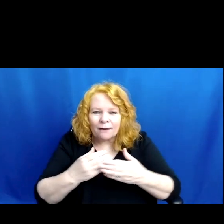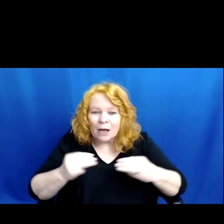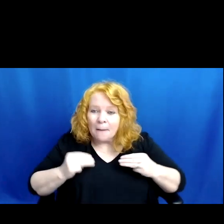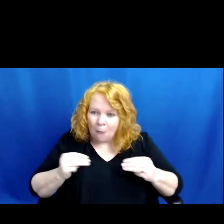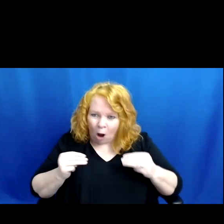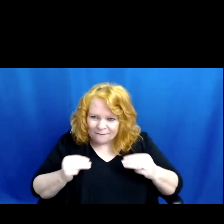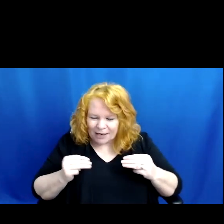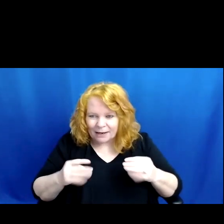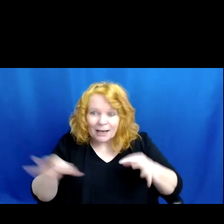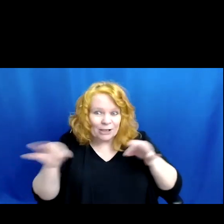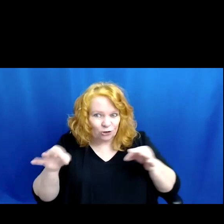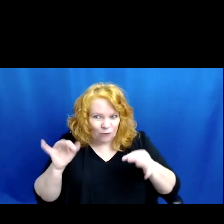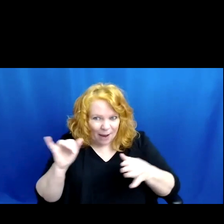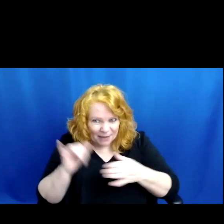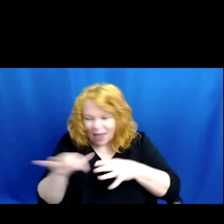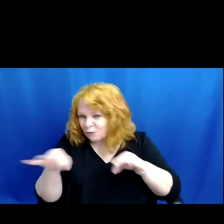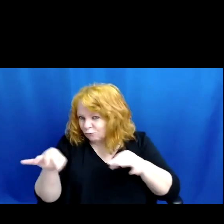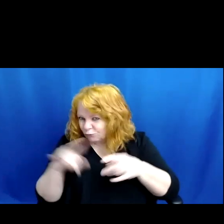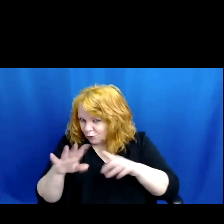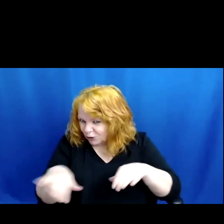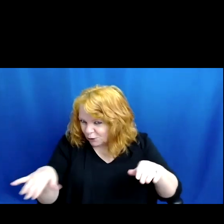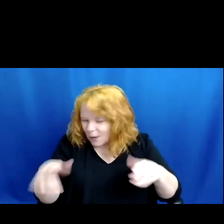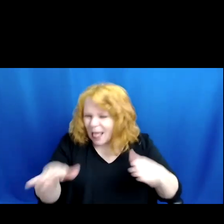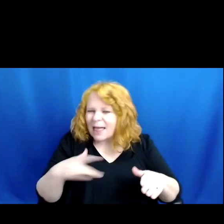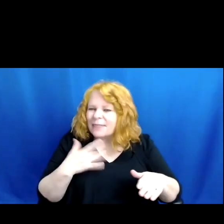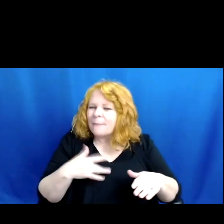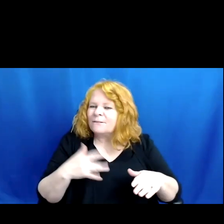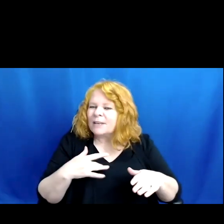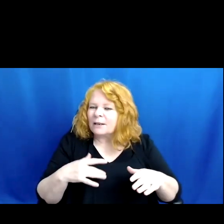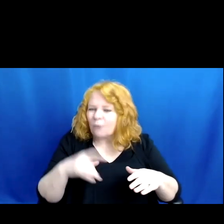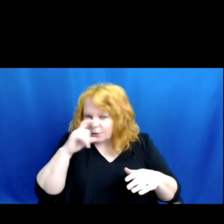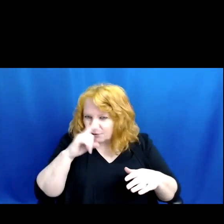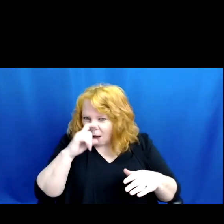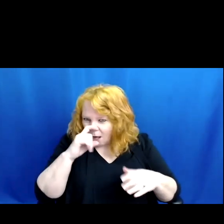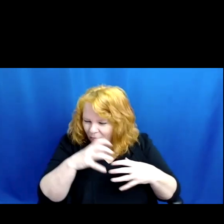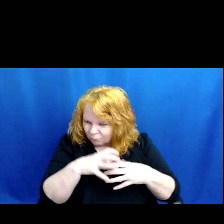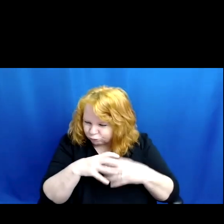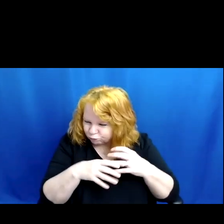You can describe Marvin to your child and let him feel the doll. Then I introduce each character.